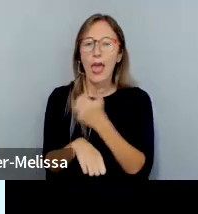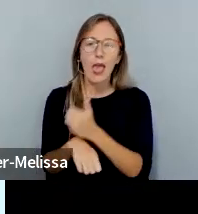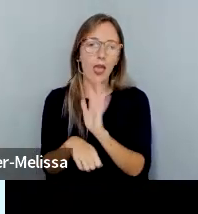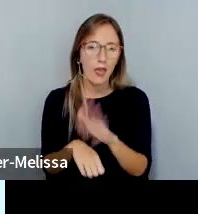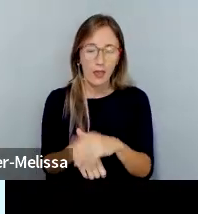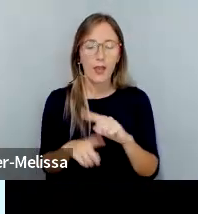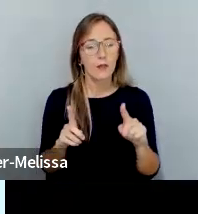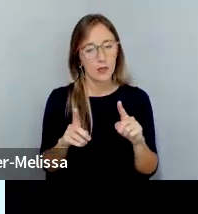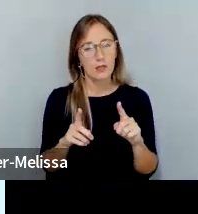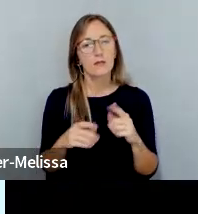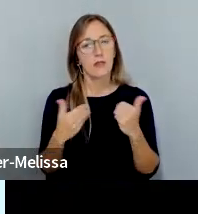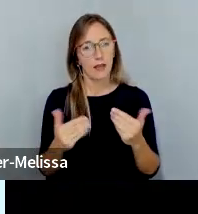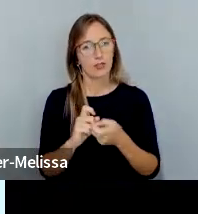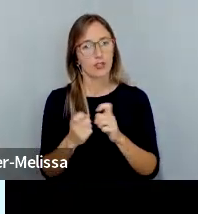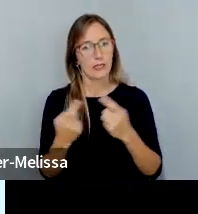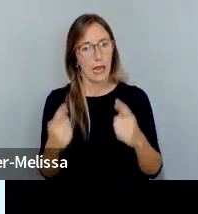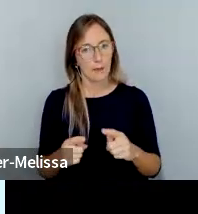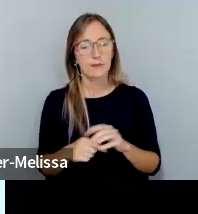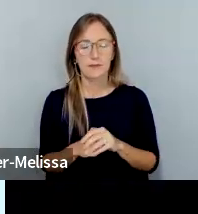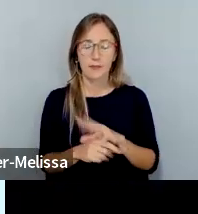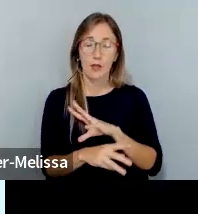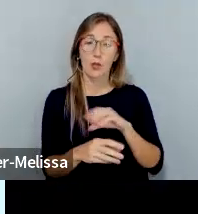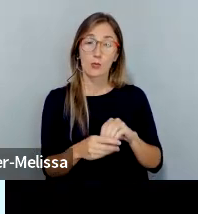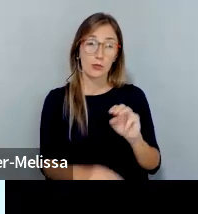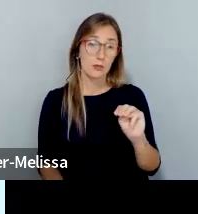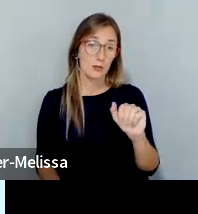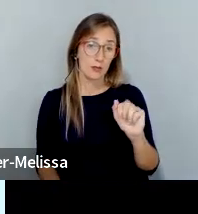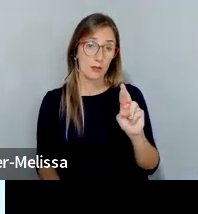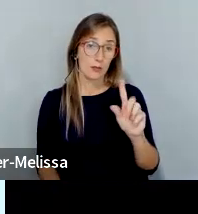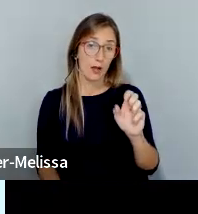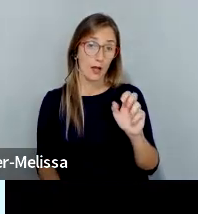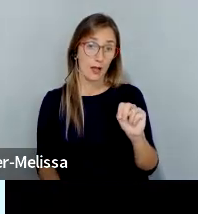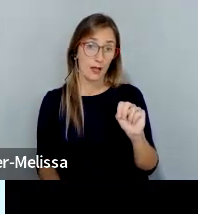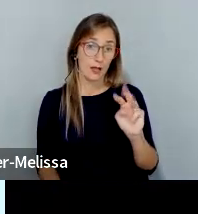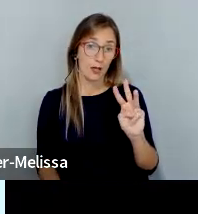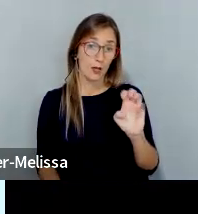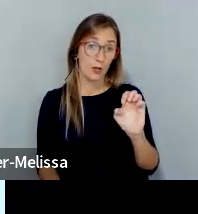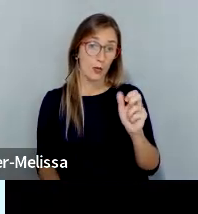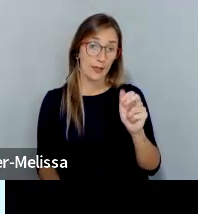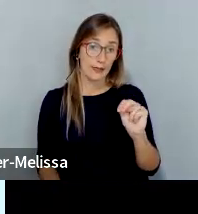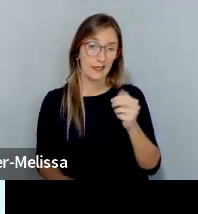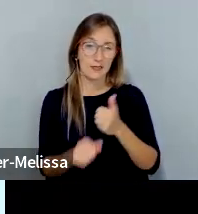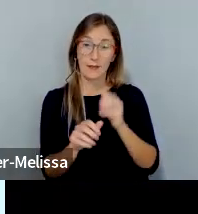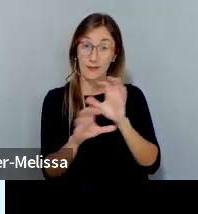without blaming. So there were a number of people with disabilities that